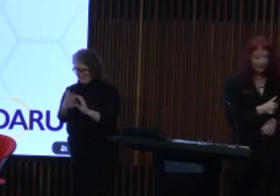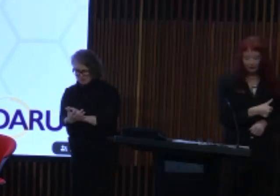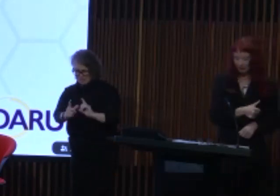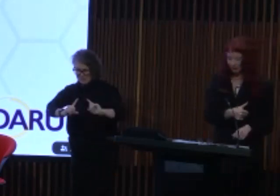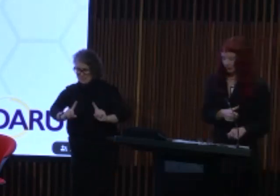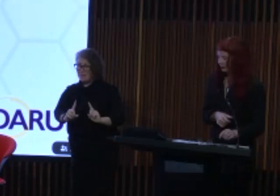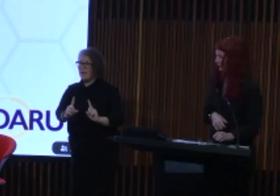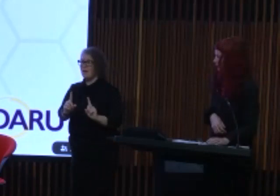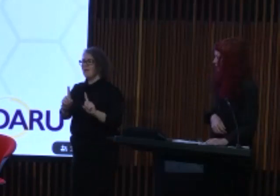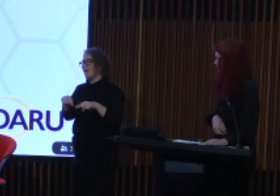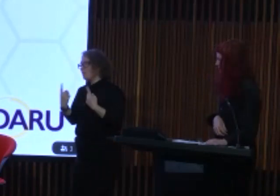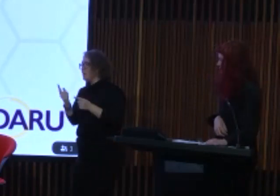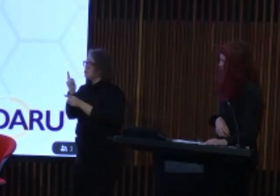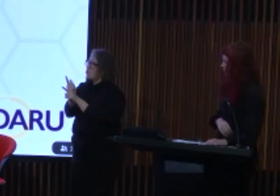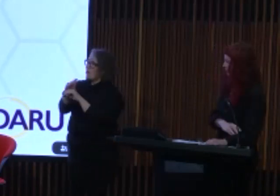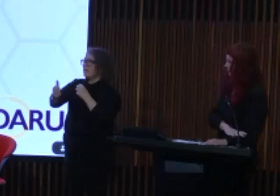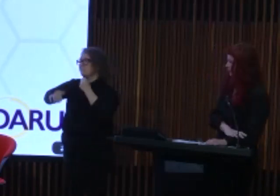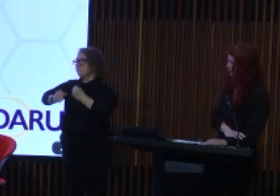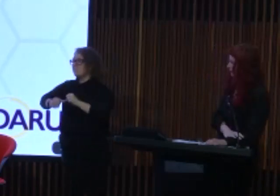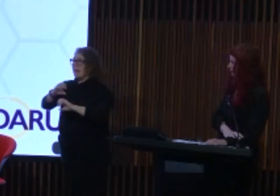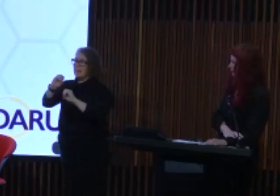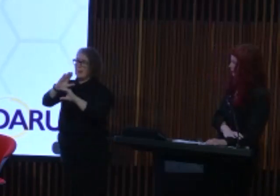nothing about us without us, and people are just lived experience being important in the